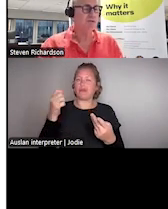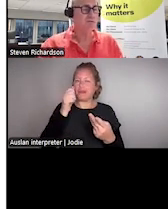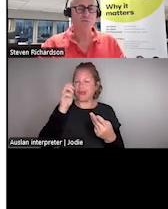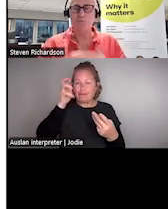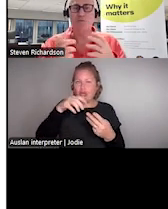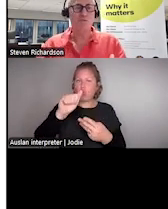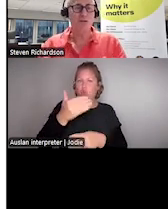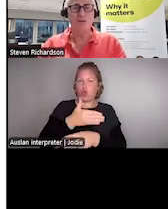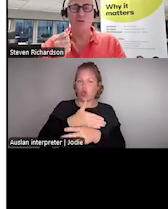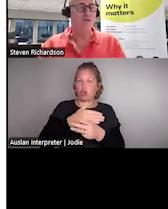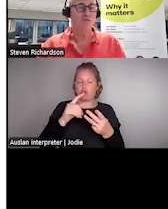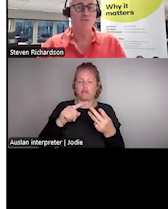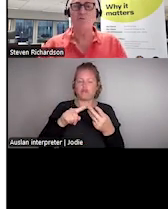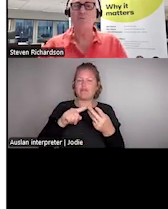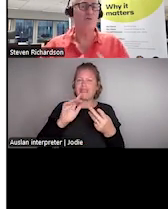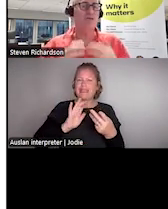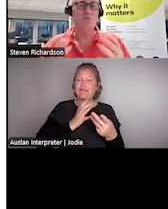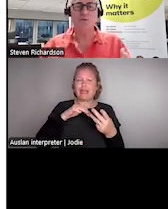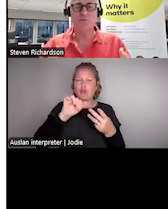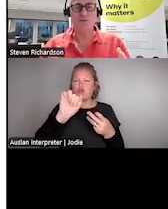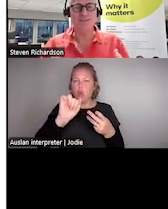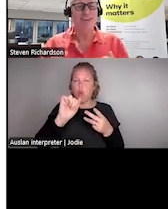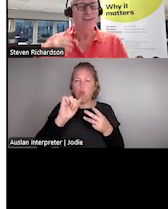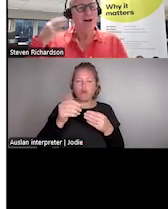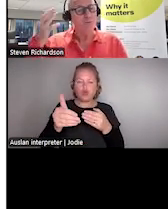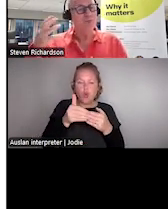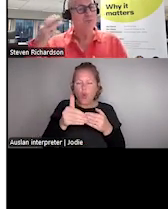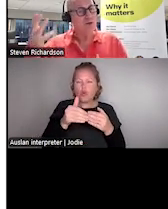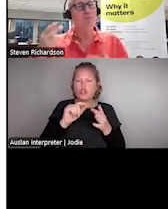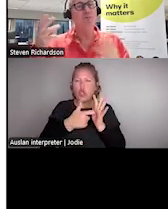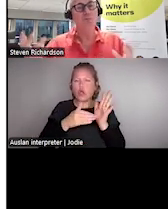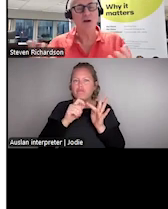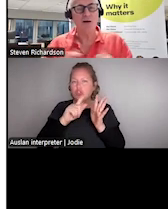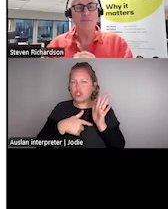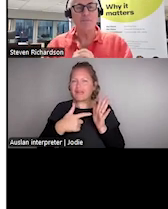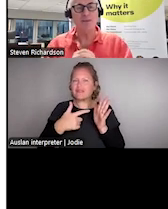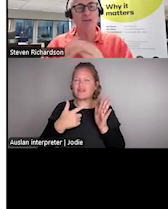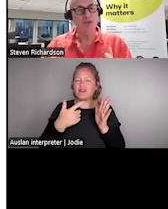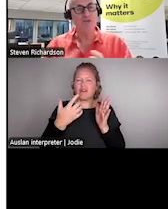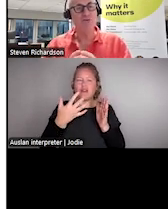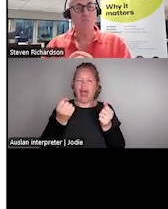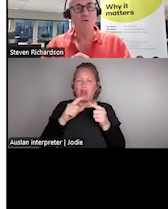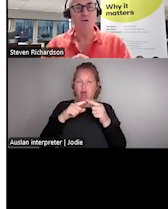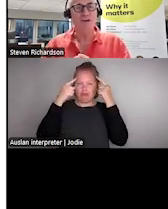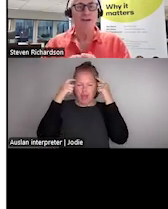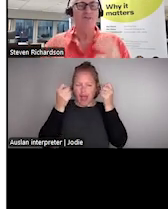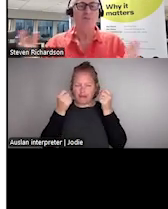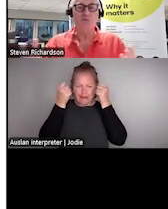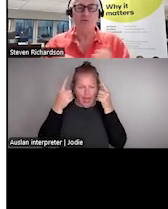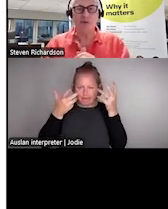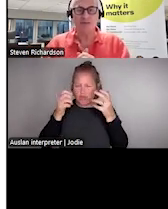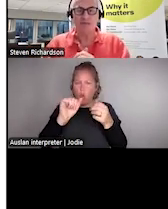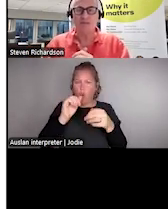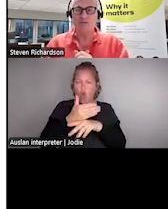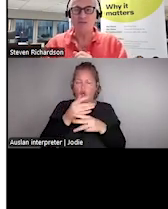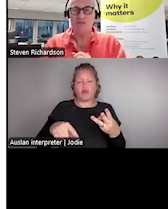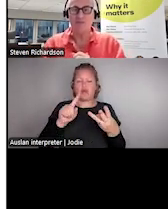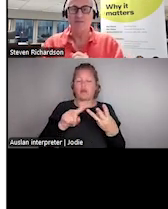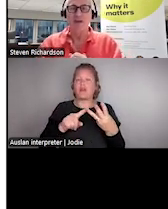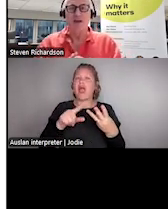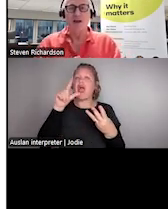your short projects. A more surreal connection to your work and the capacity to give.